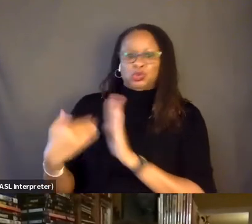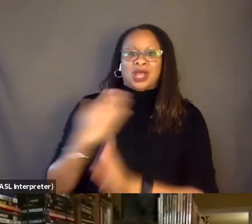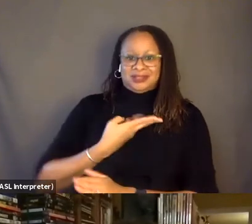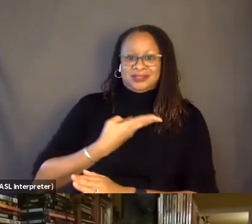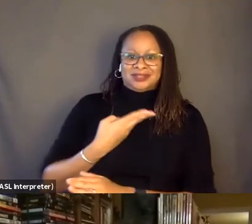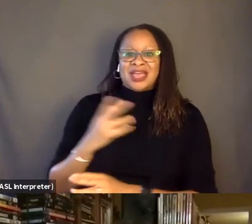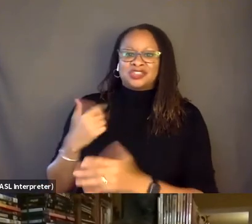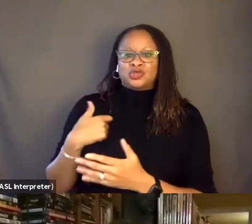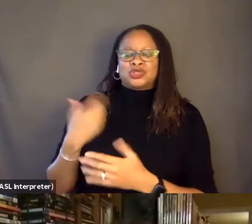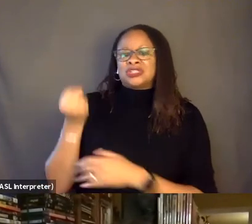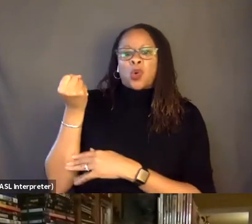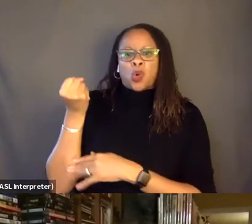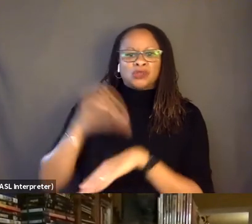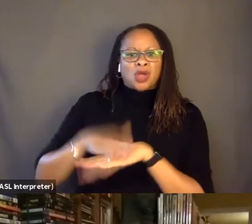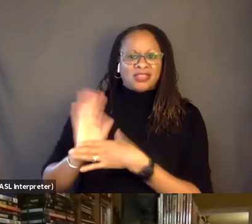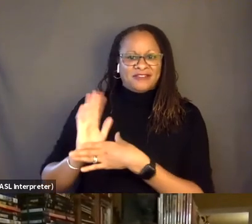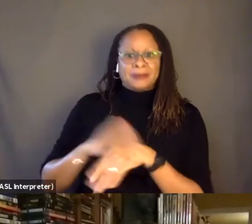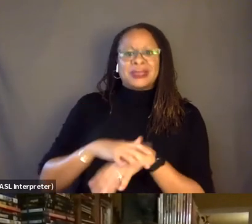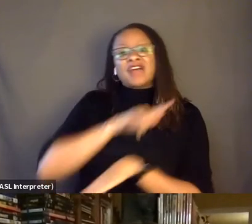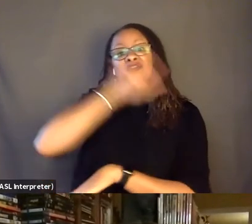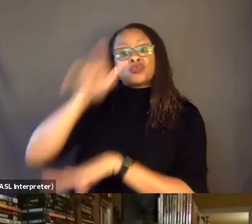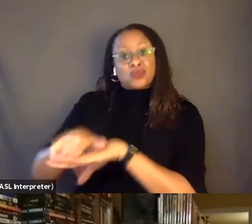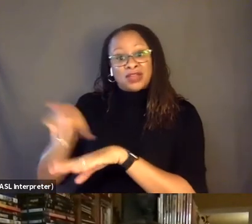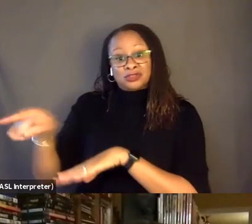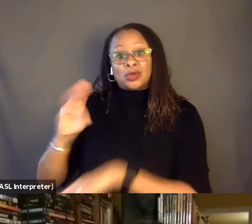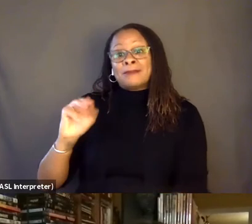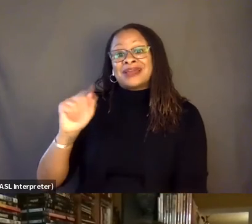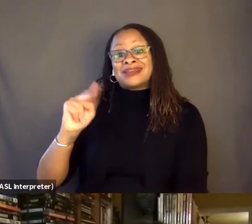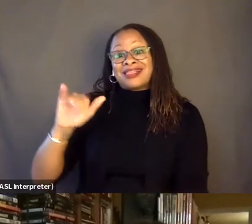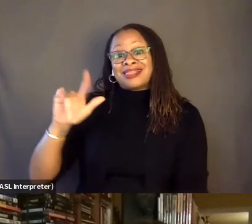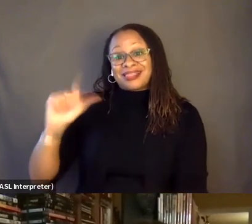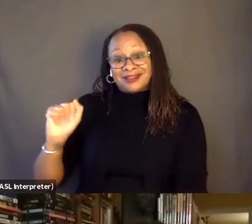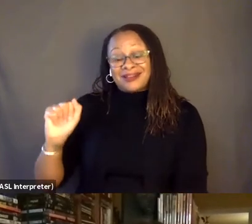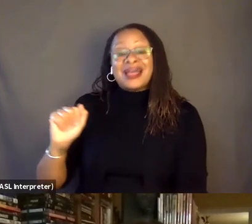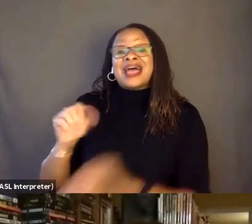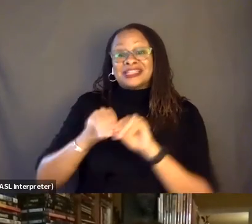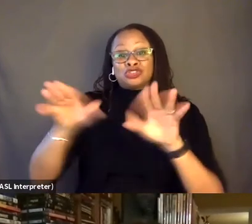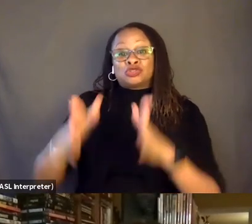So I flew back to Manila and the distributors said, "You know, the press want to interview you."